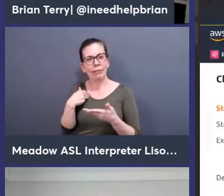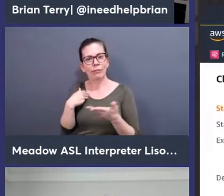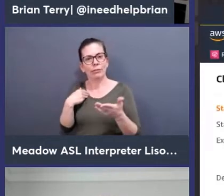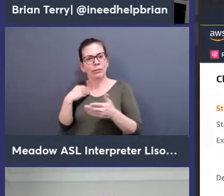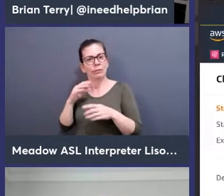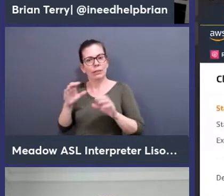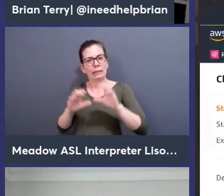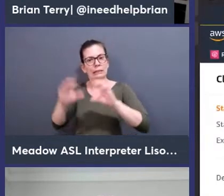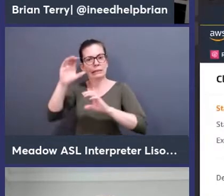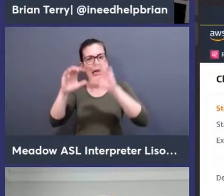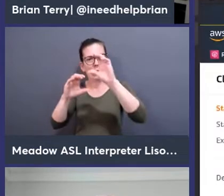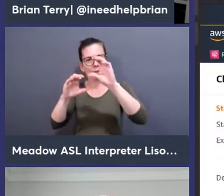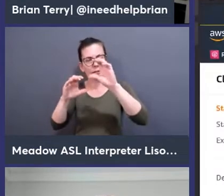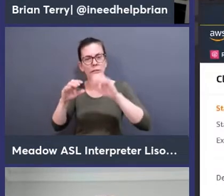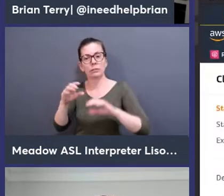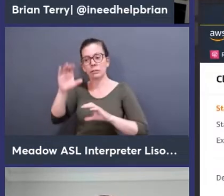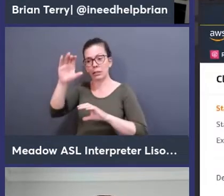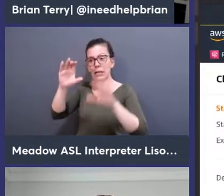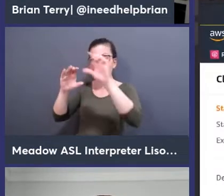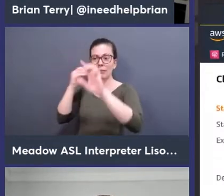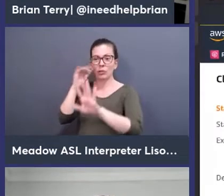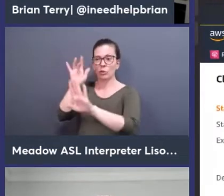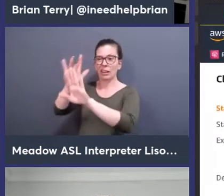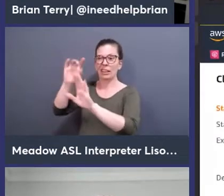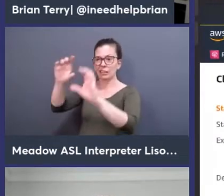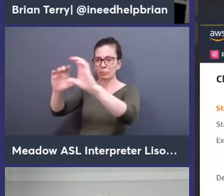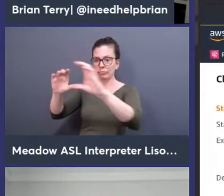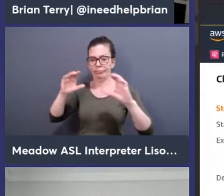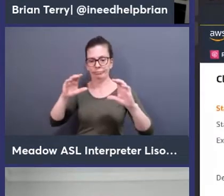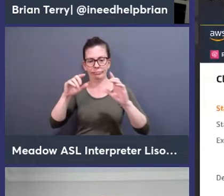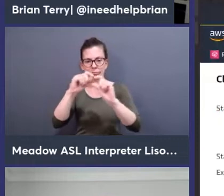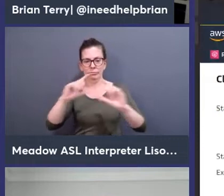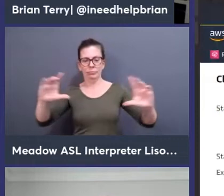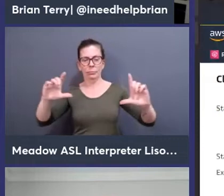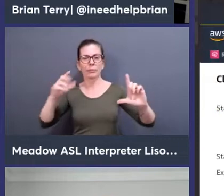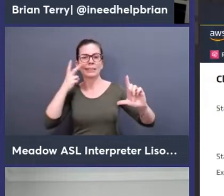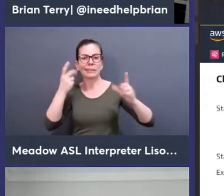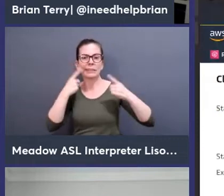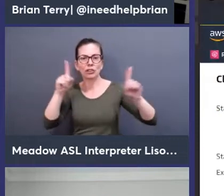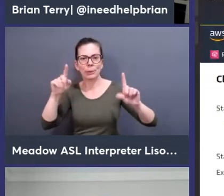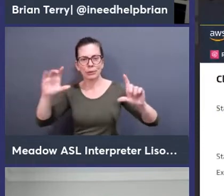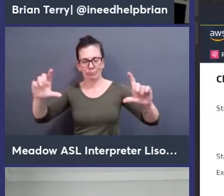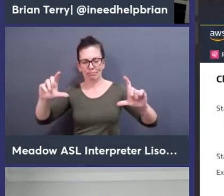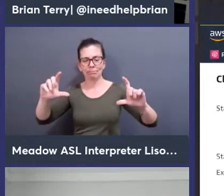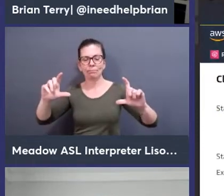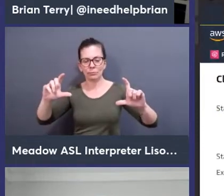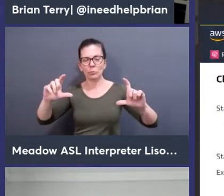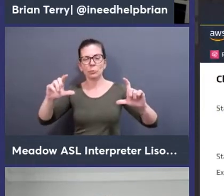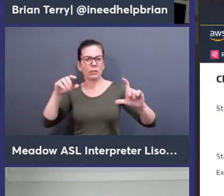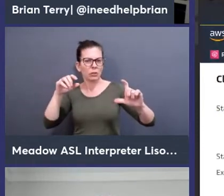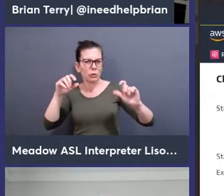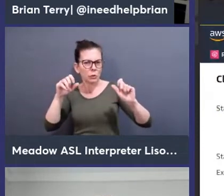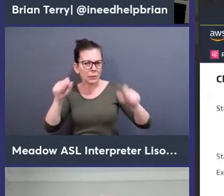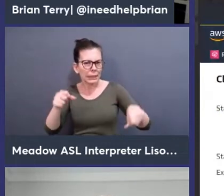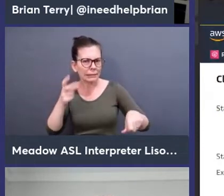and then if you clicked on any one of these, let's say we looked at achievements, you should be able to see what the stack info is,